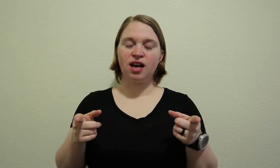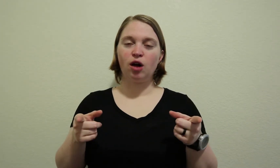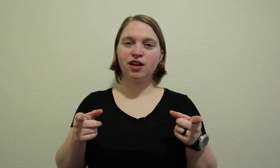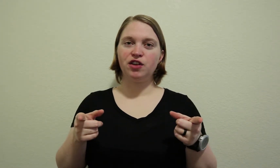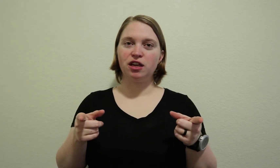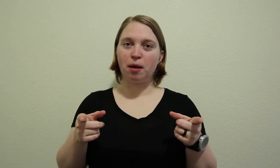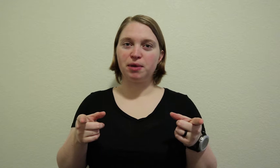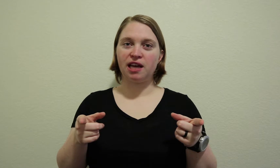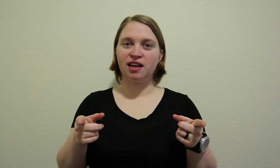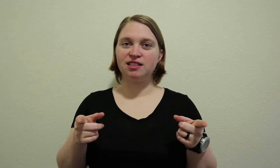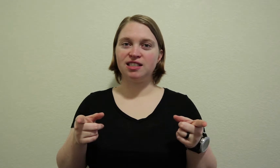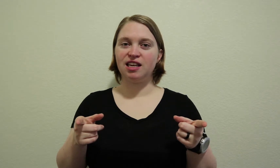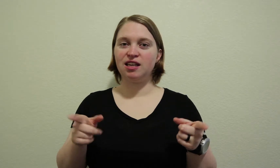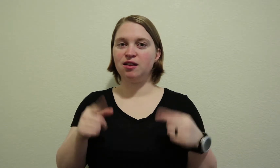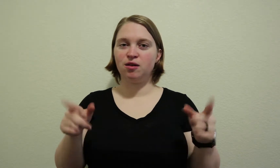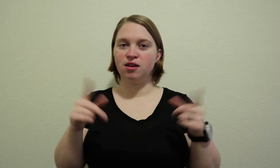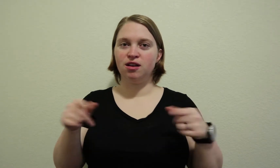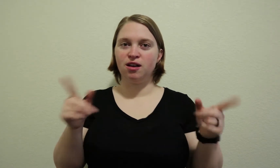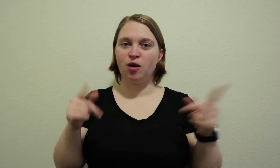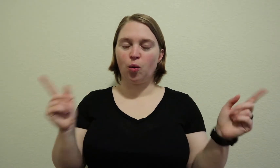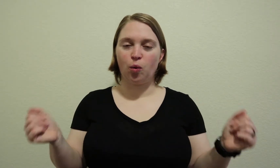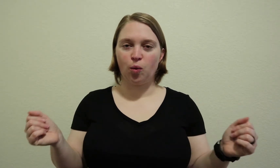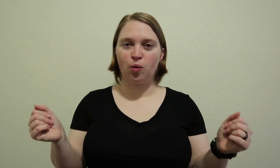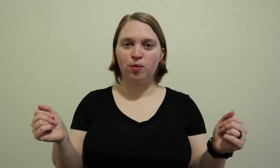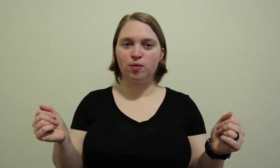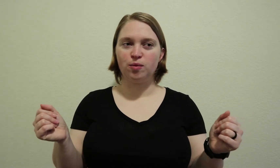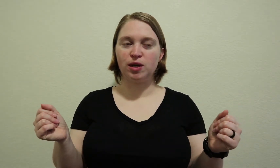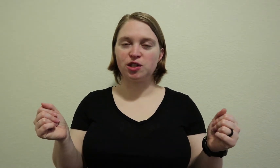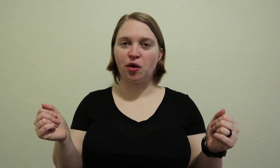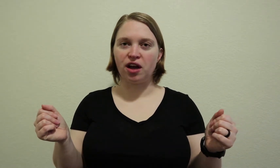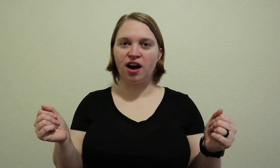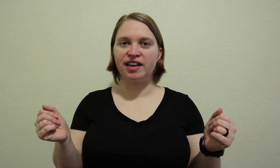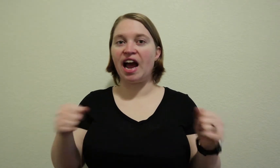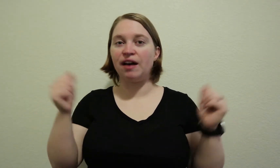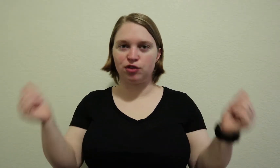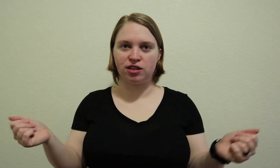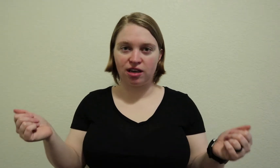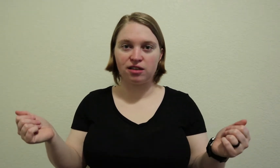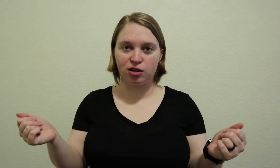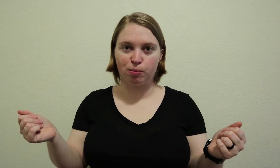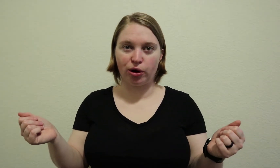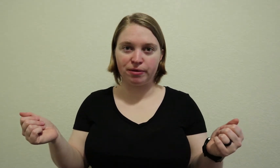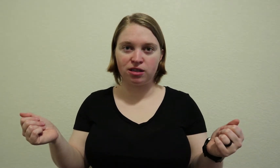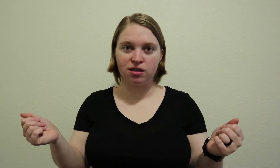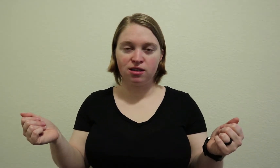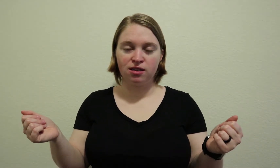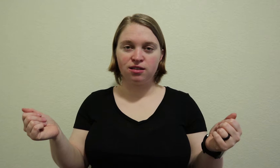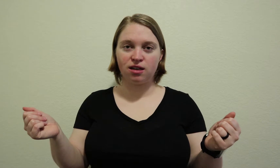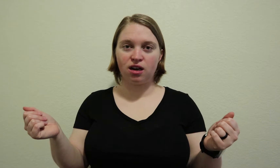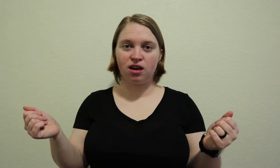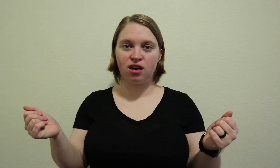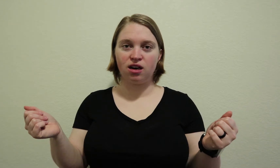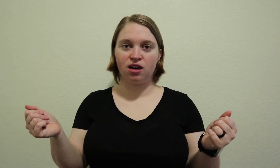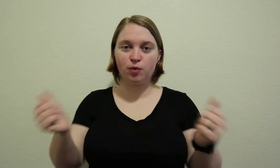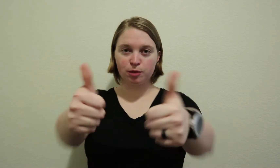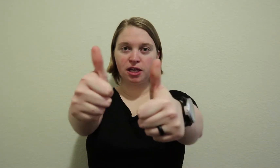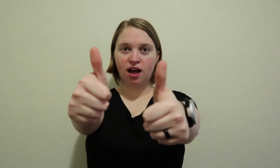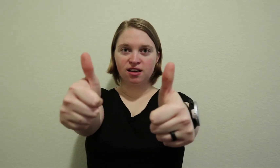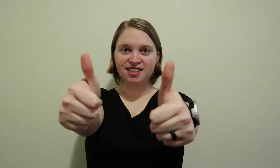I'll give you an update and see what's going on after the doctor appointment so wish me luck!